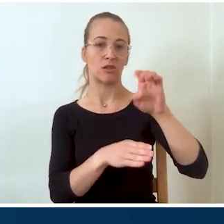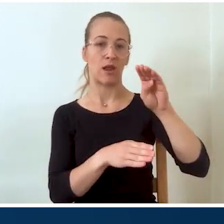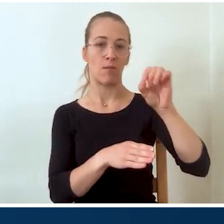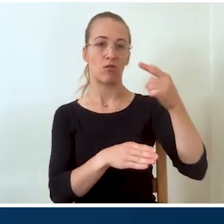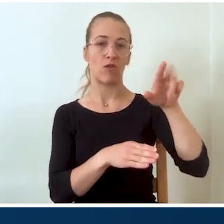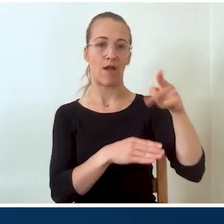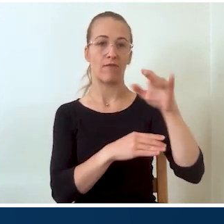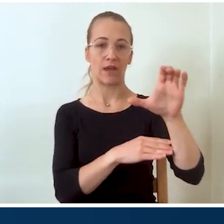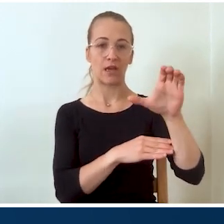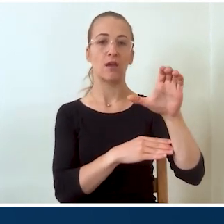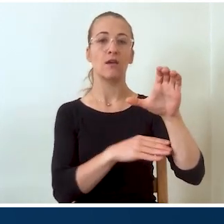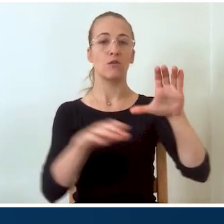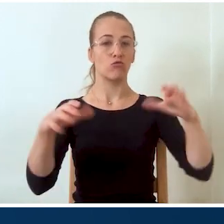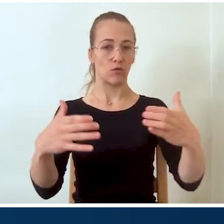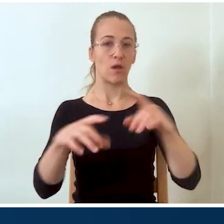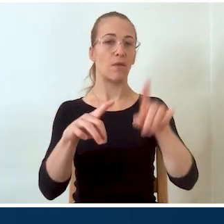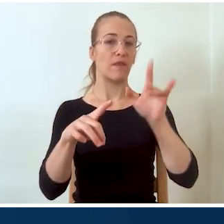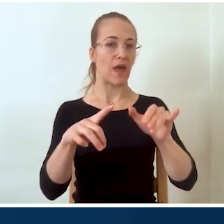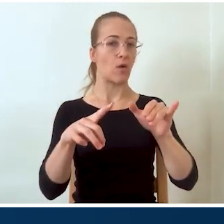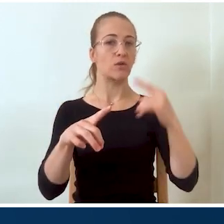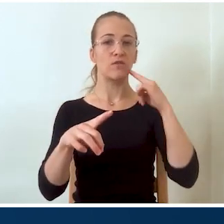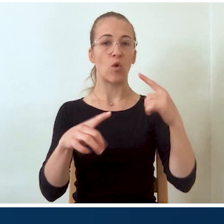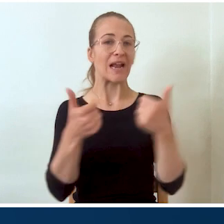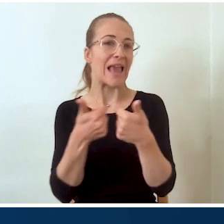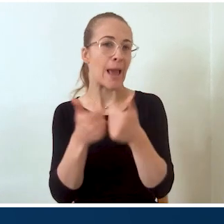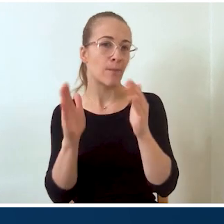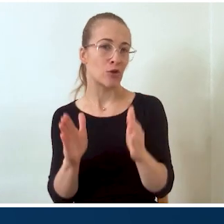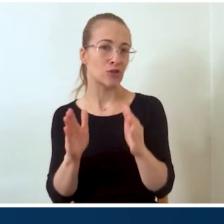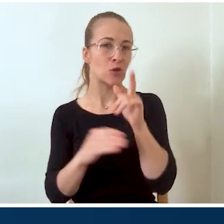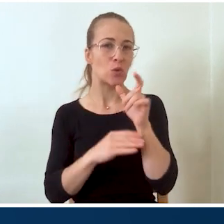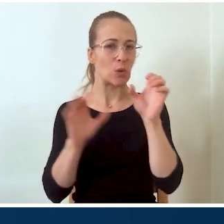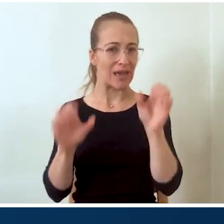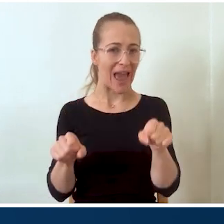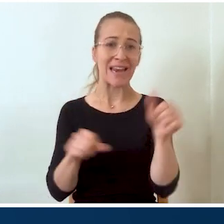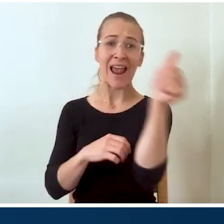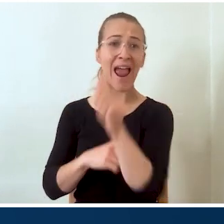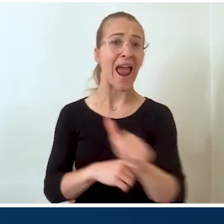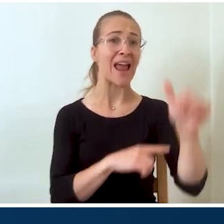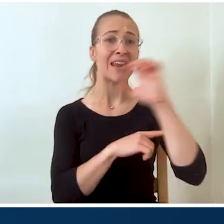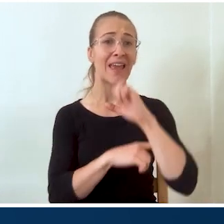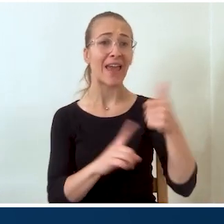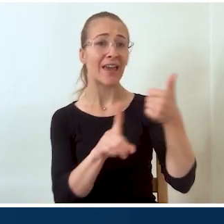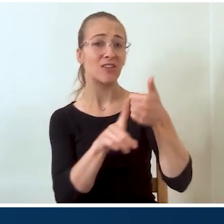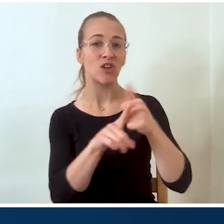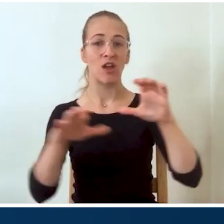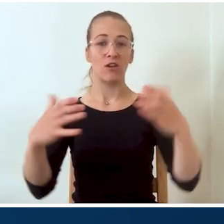but this was geared towards gamers, who can be any age. There's a group that's like the Silver Streakers